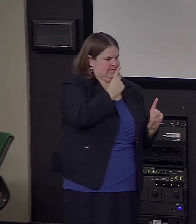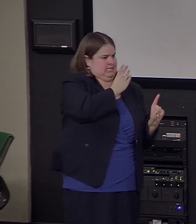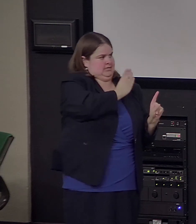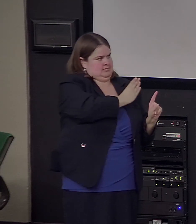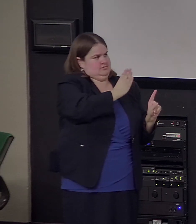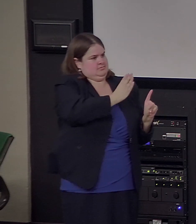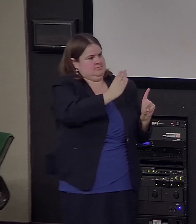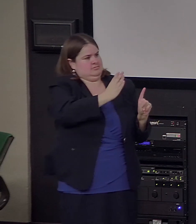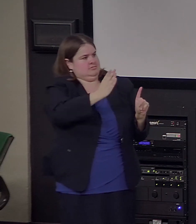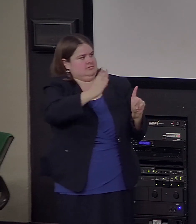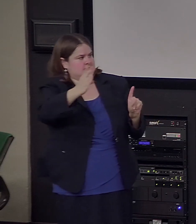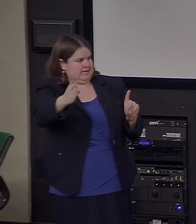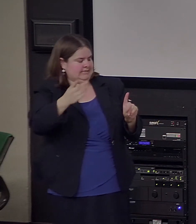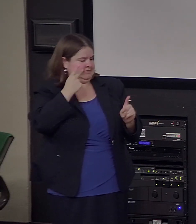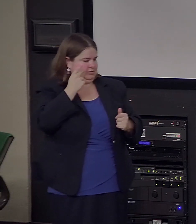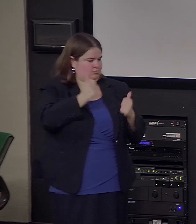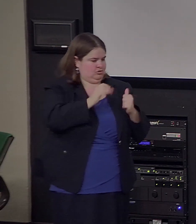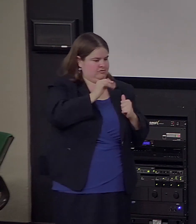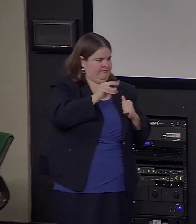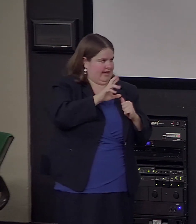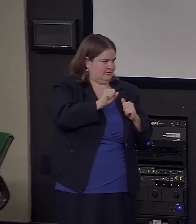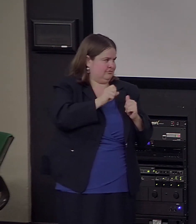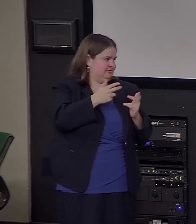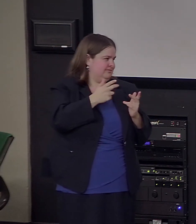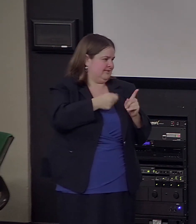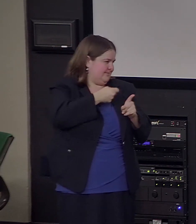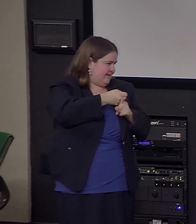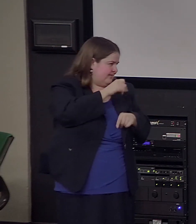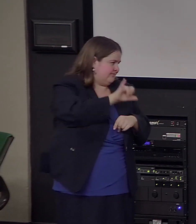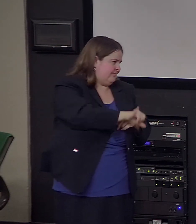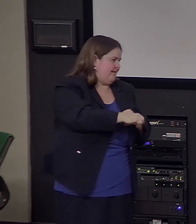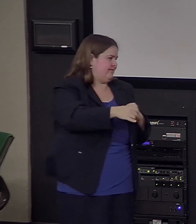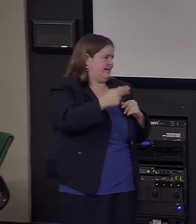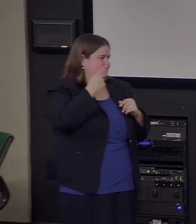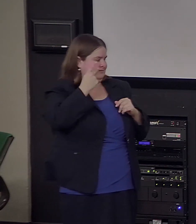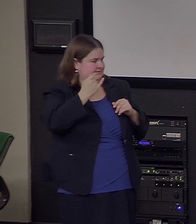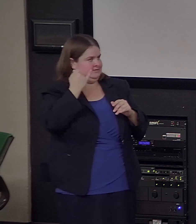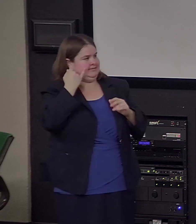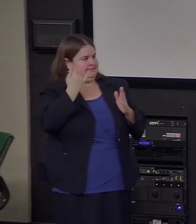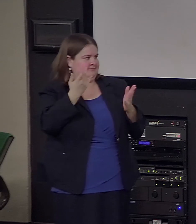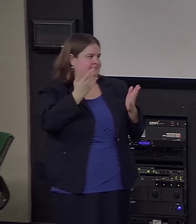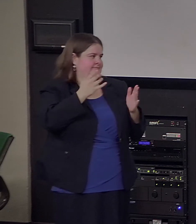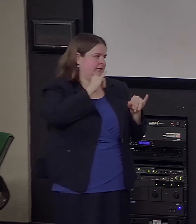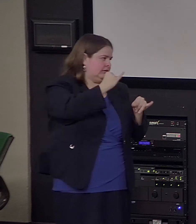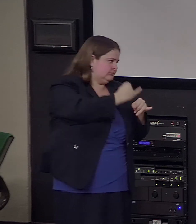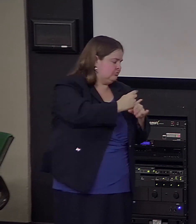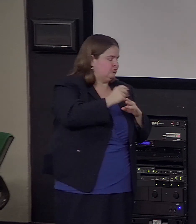that were associated with either that habituation or the shutdown.